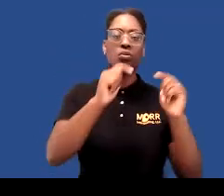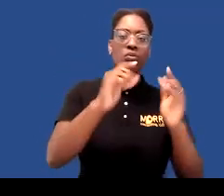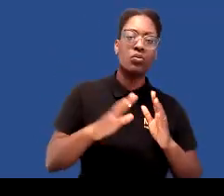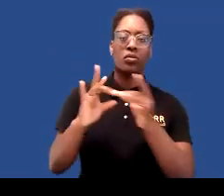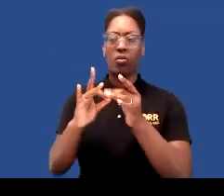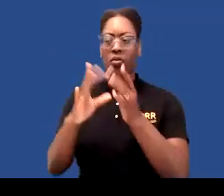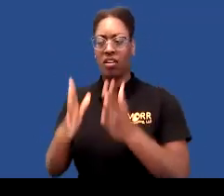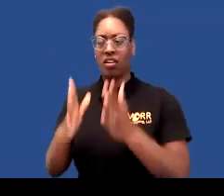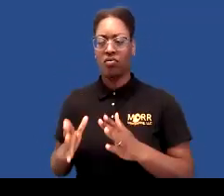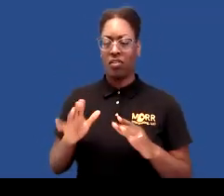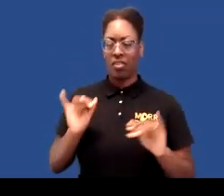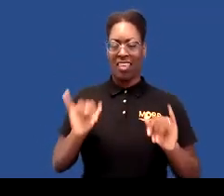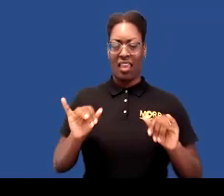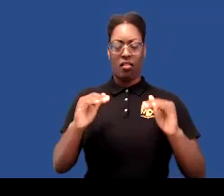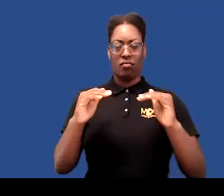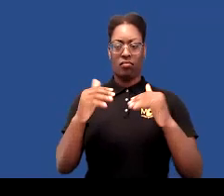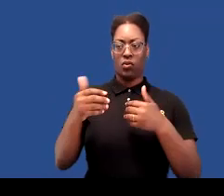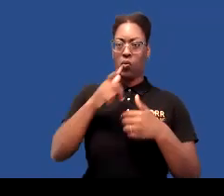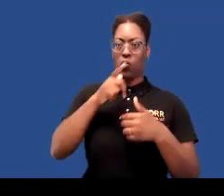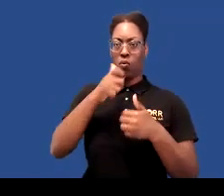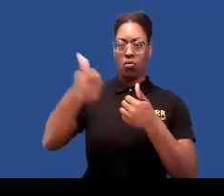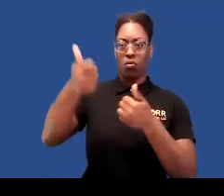What happens what decolonial realities emerge